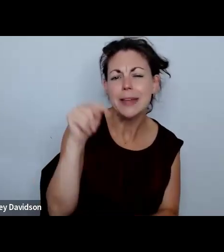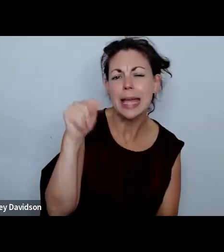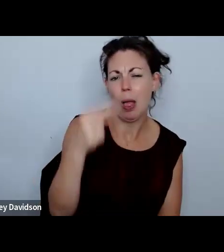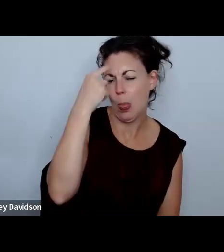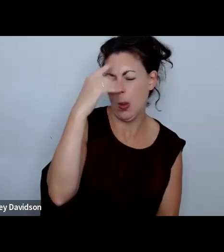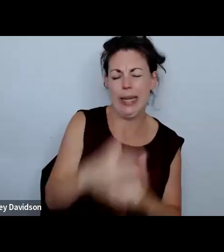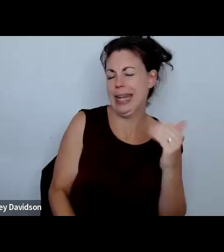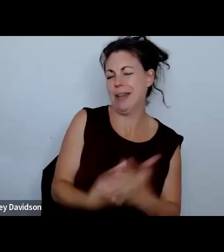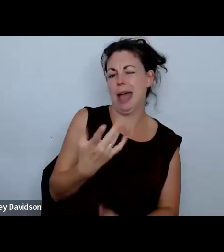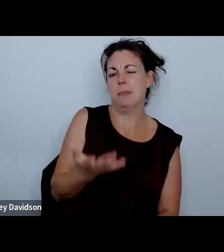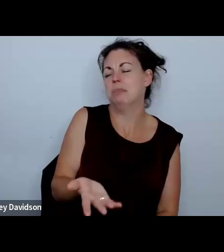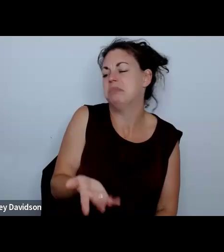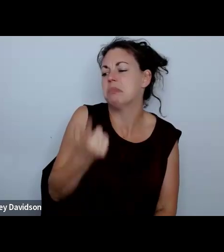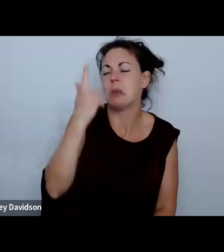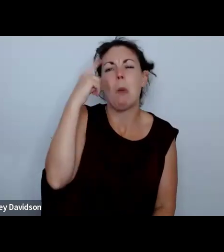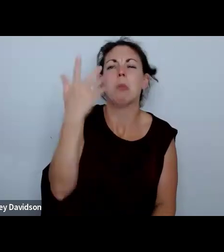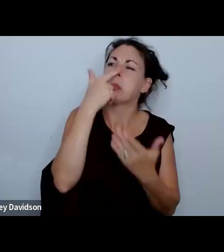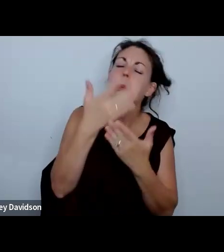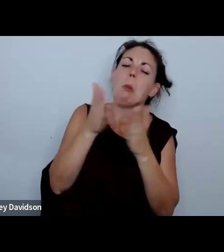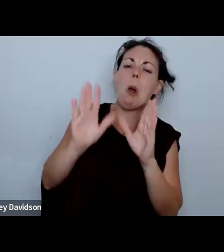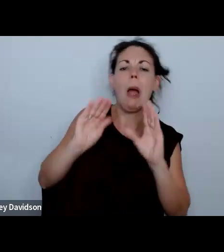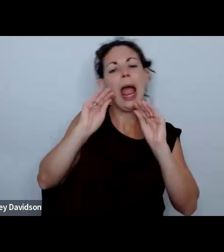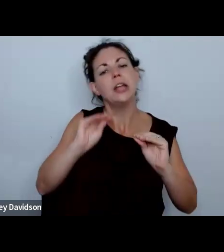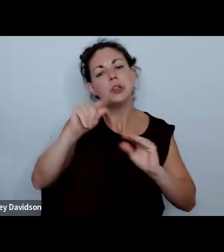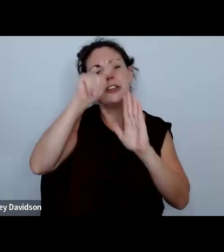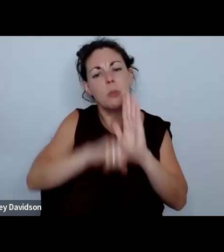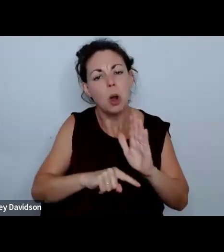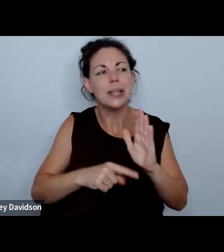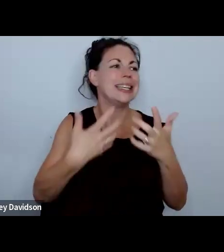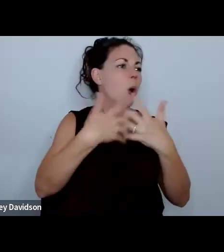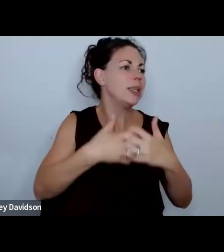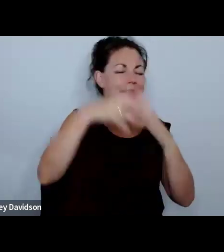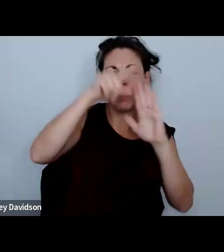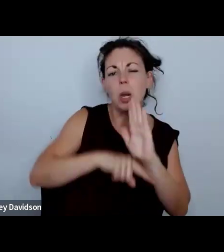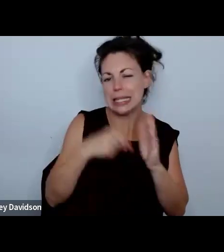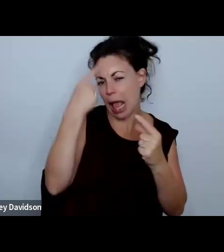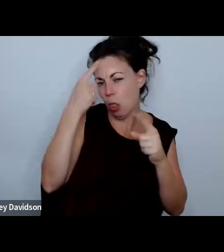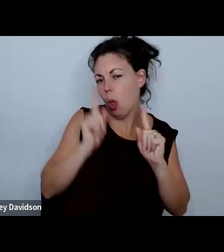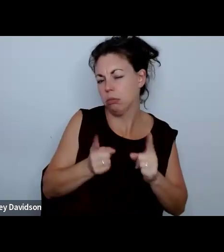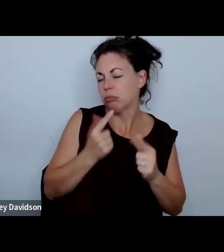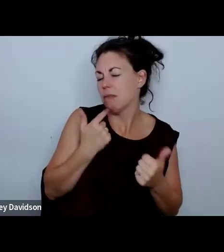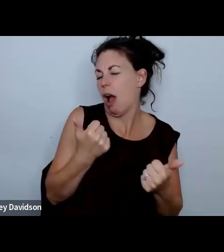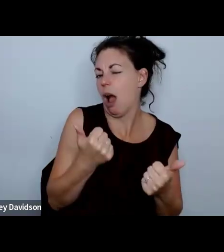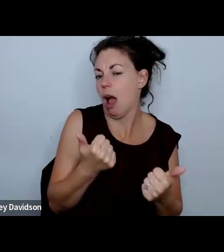When I finished my undergrad, I thought, you know, "What are the different routes into policy?" I didn't have